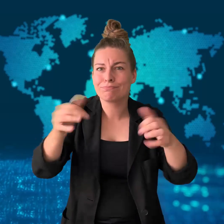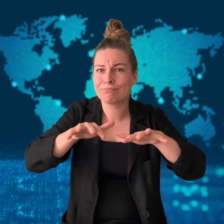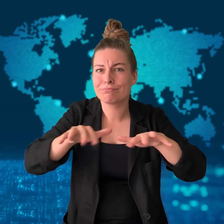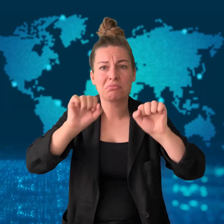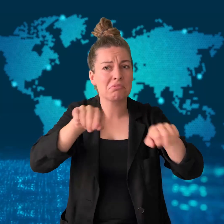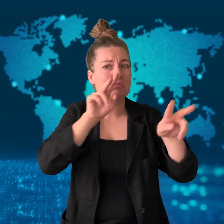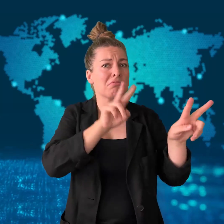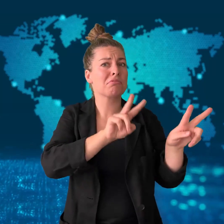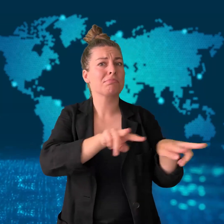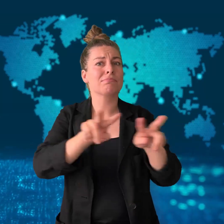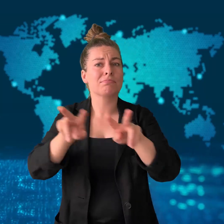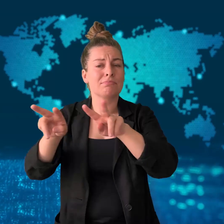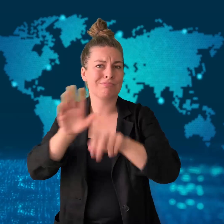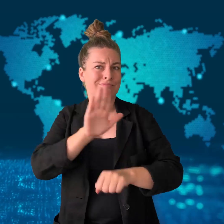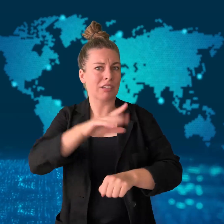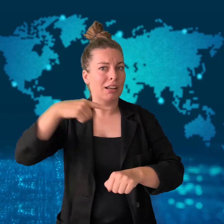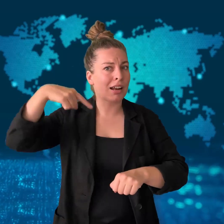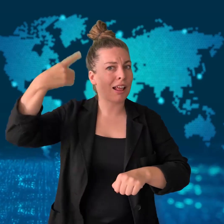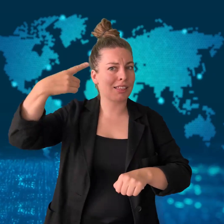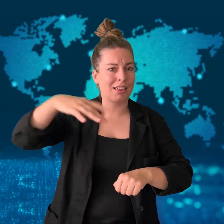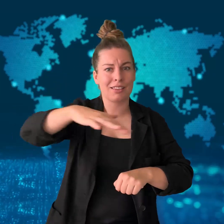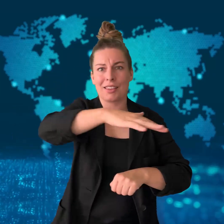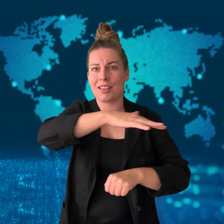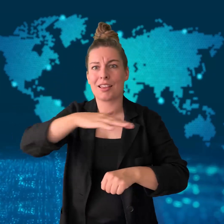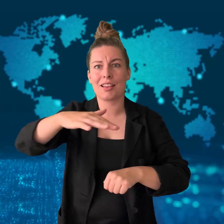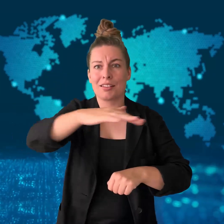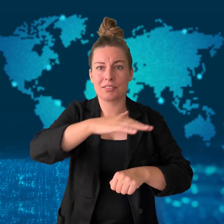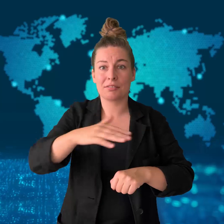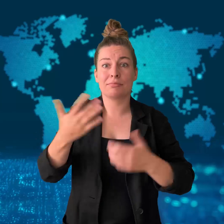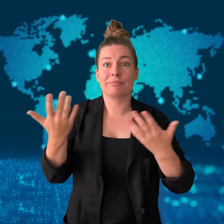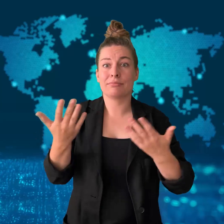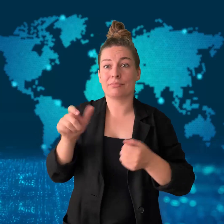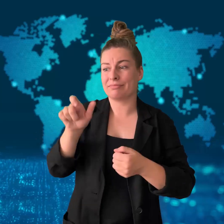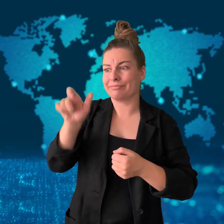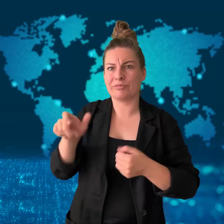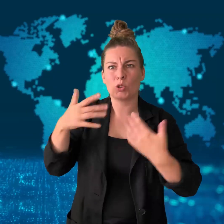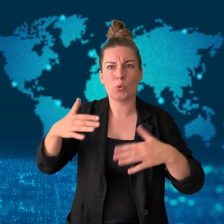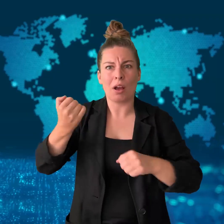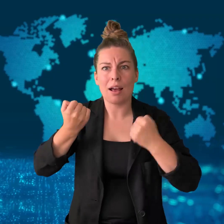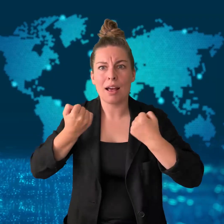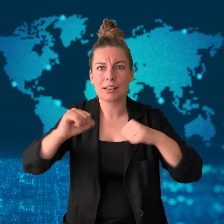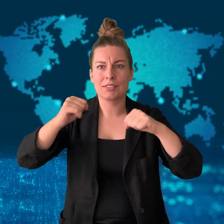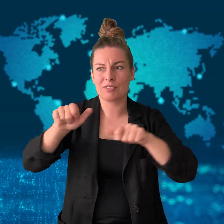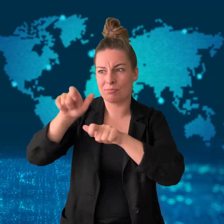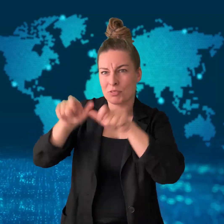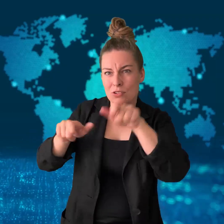and London residence of the country's Kings and Queens.